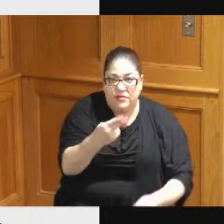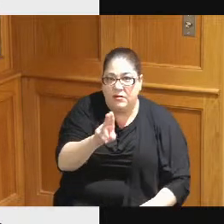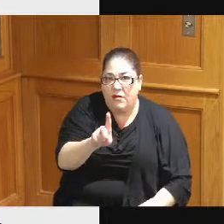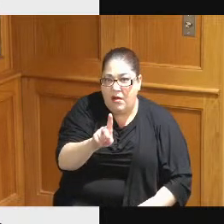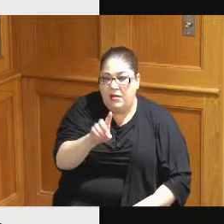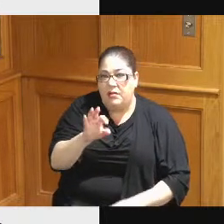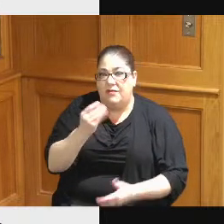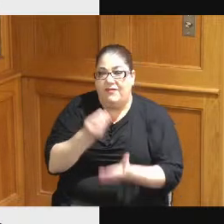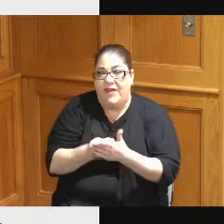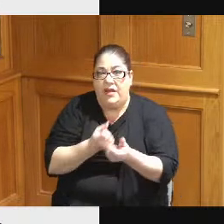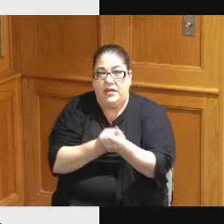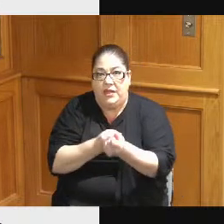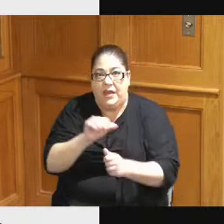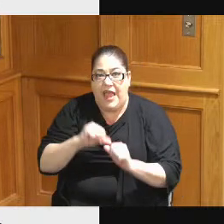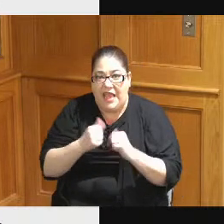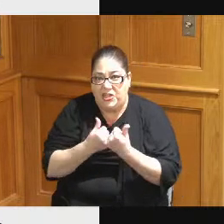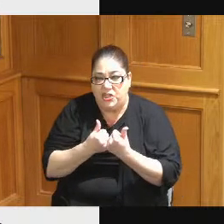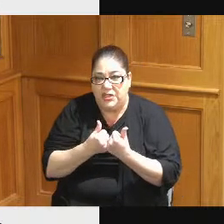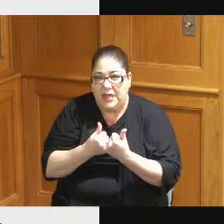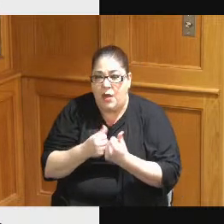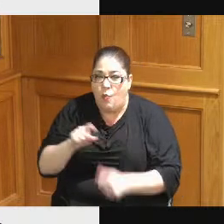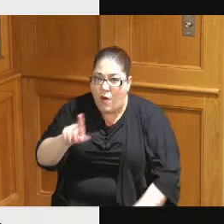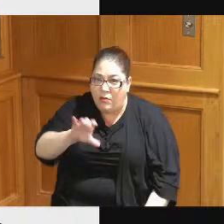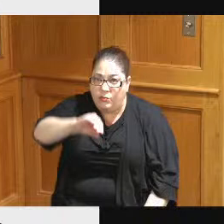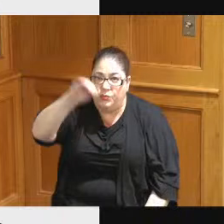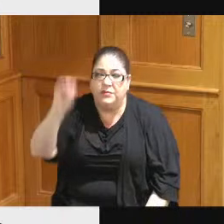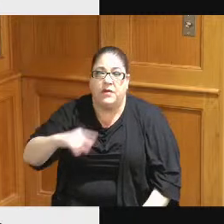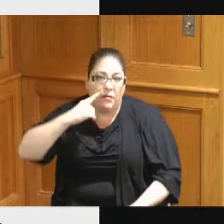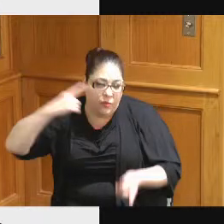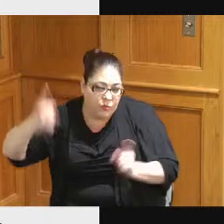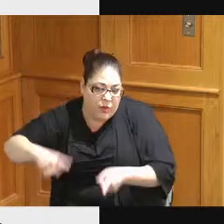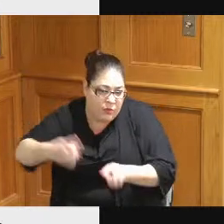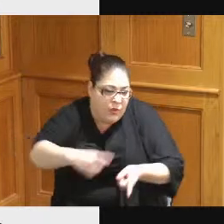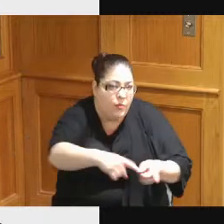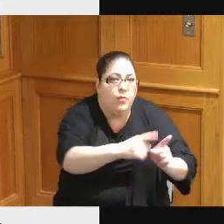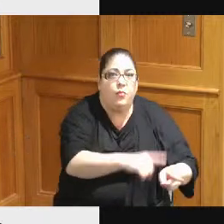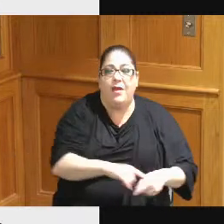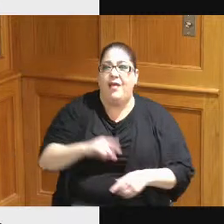County for us to get that status if they hadn't thought it was good for our system